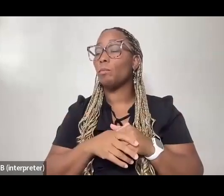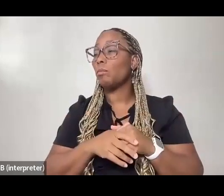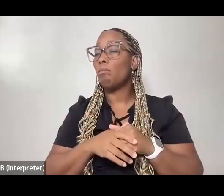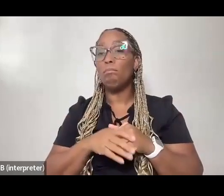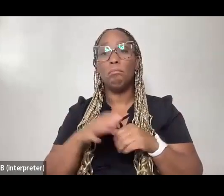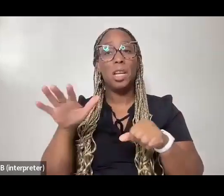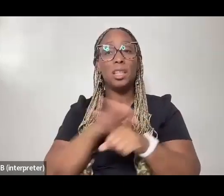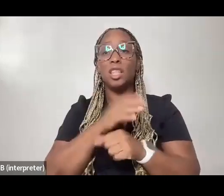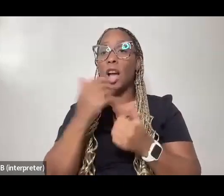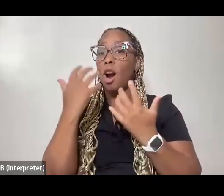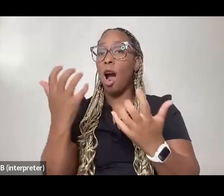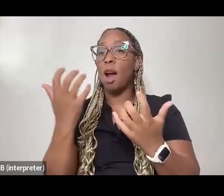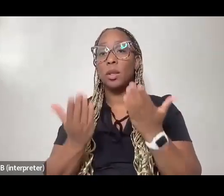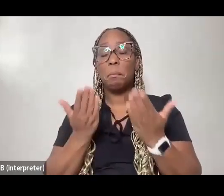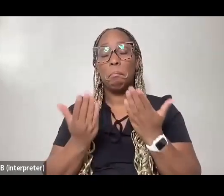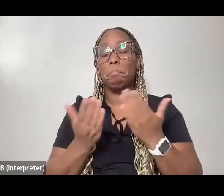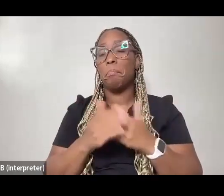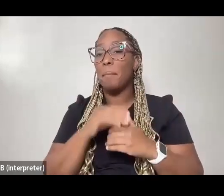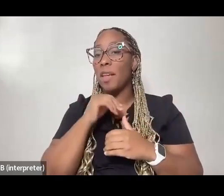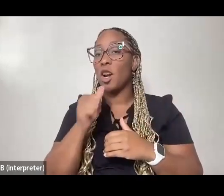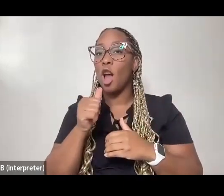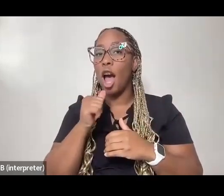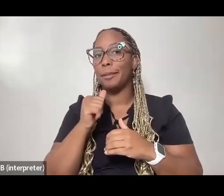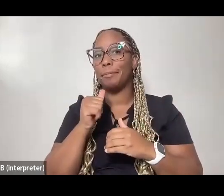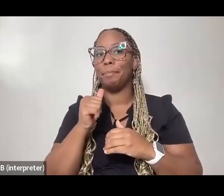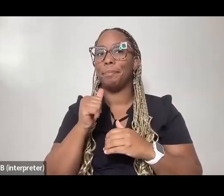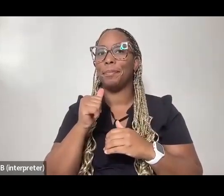audience may not be as Savic with whatever platform it is